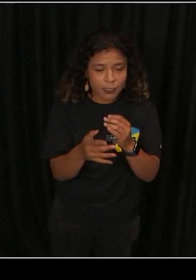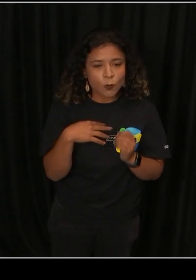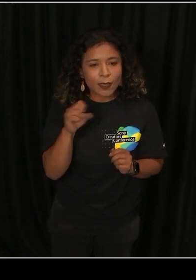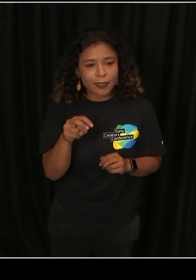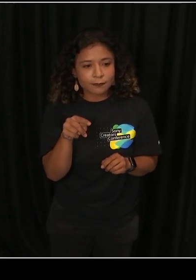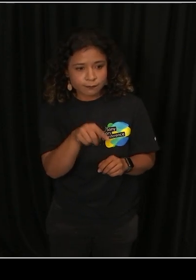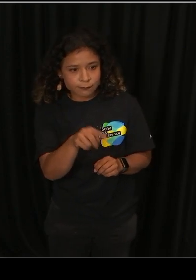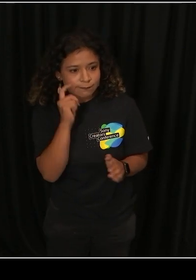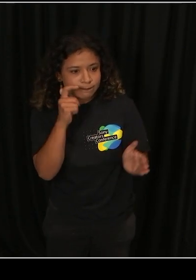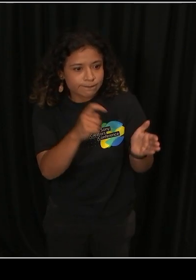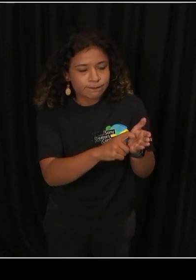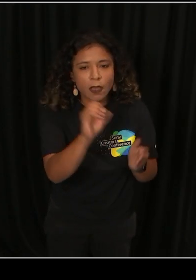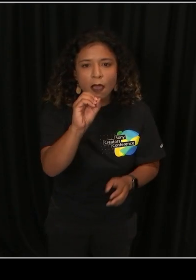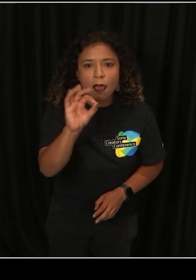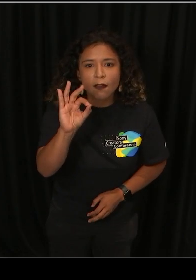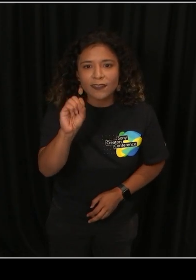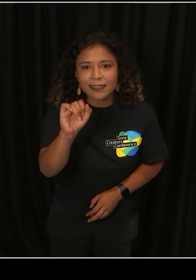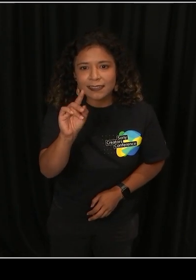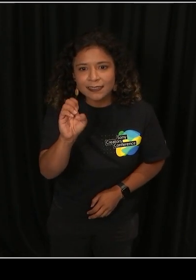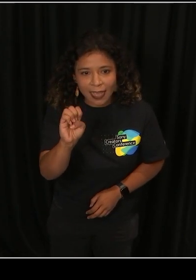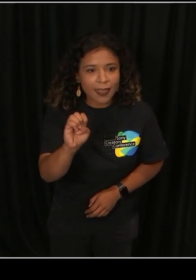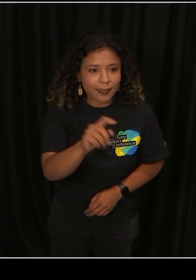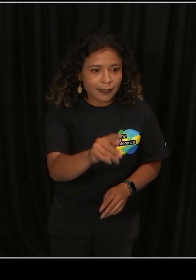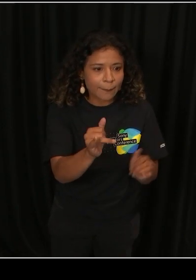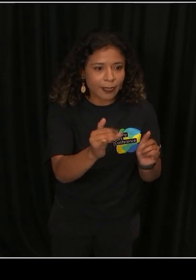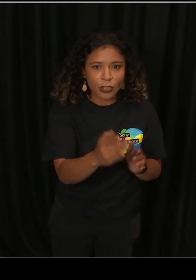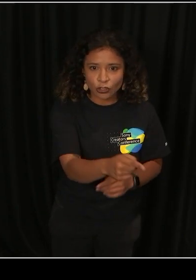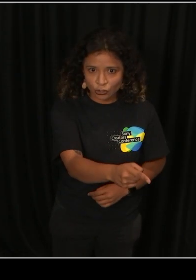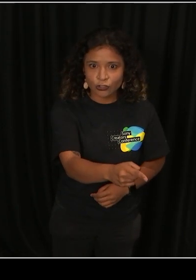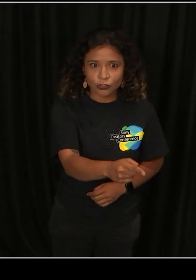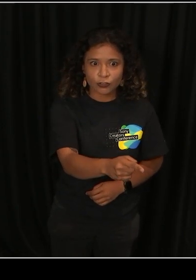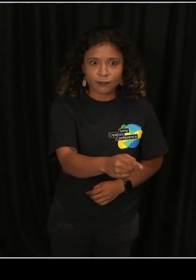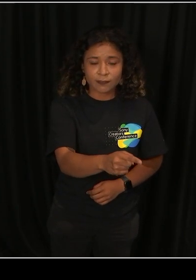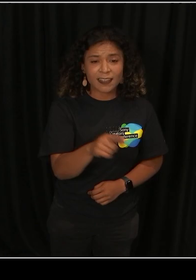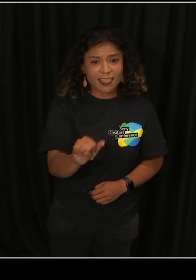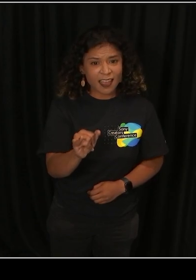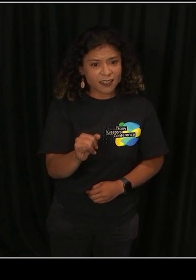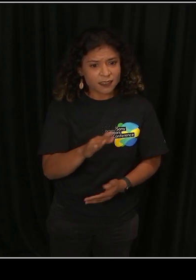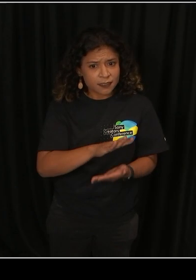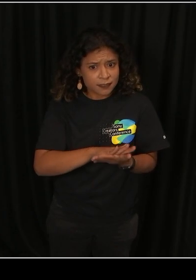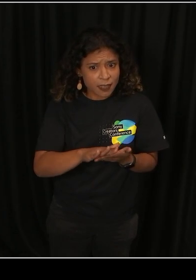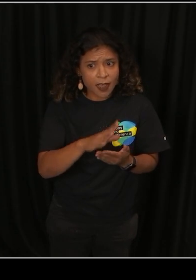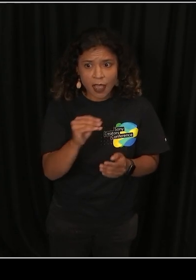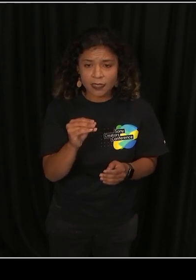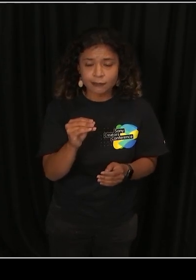and display the call in a way that is both clear and visually appealing to fans wherever they may be watching.